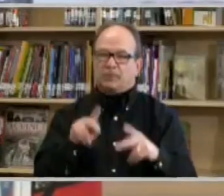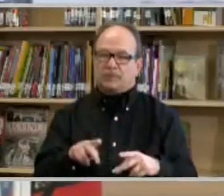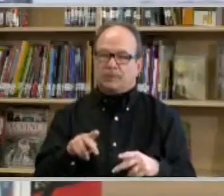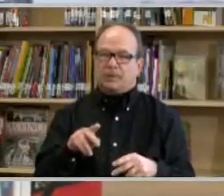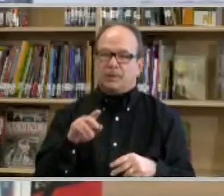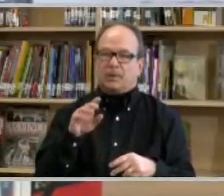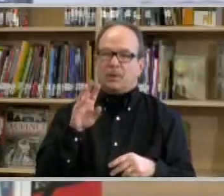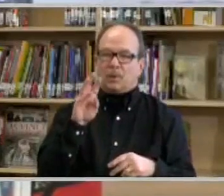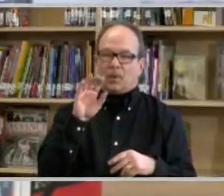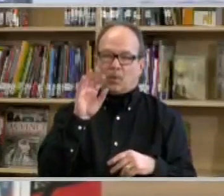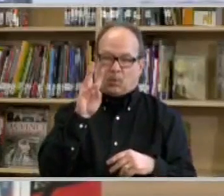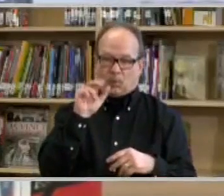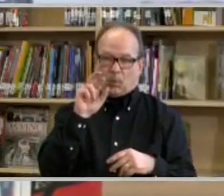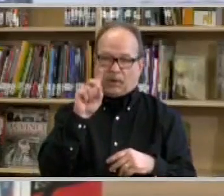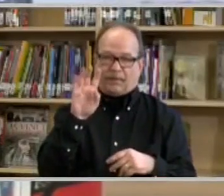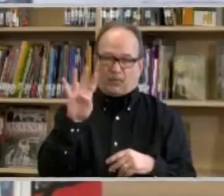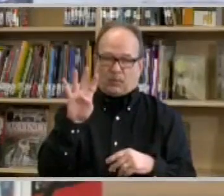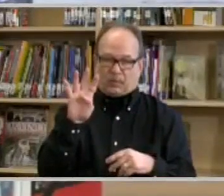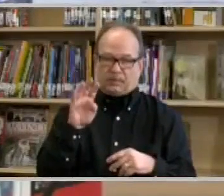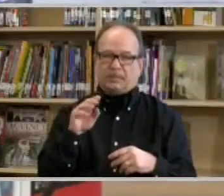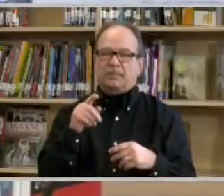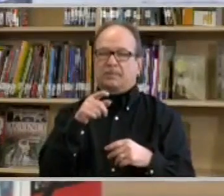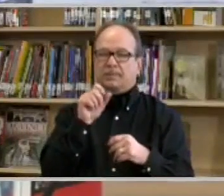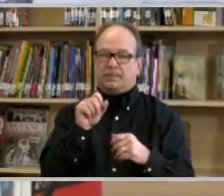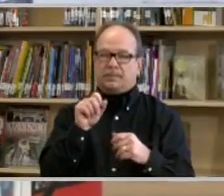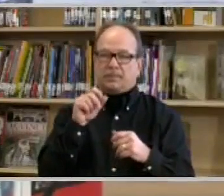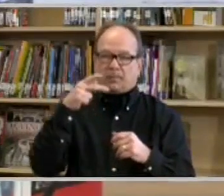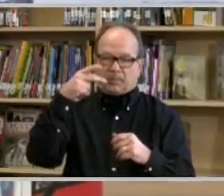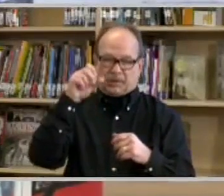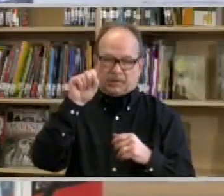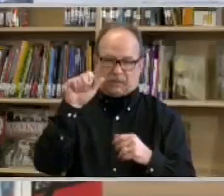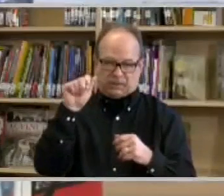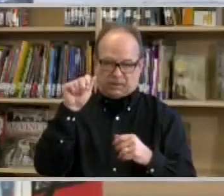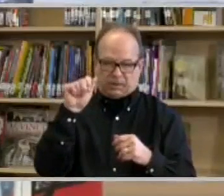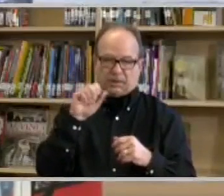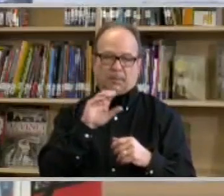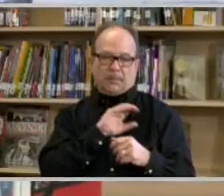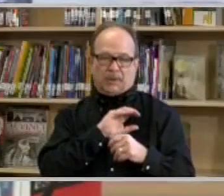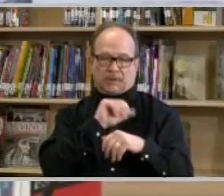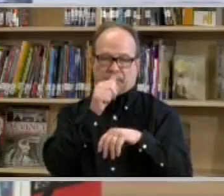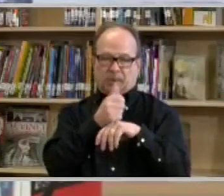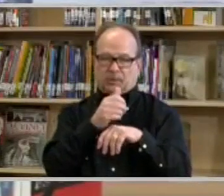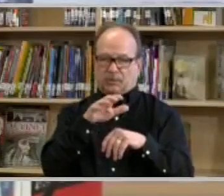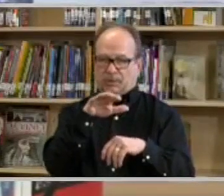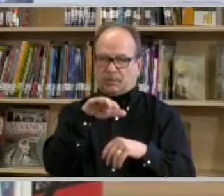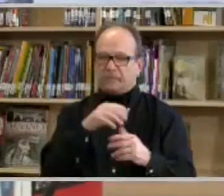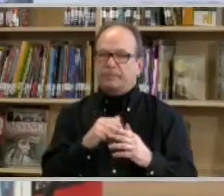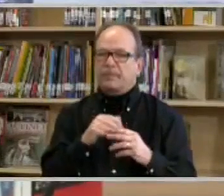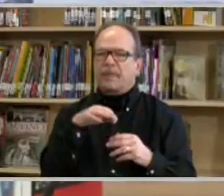WITH EITHER THE COMMANDER IN THE 4th DISTRICT OR YOUR PSA